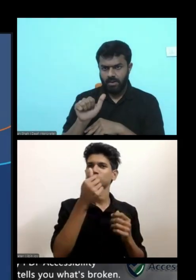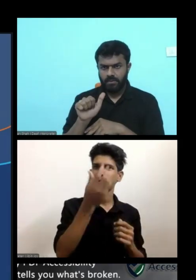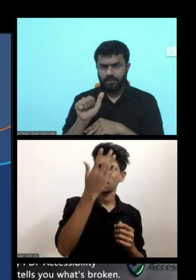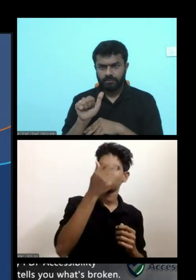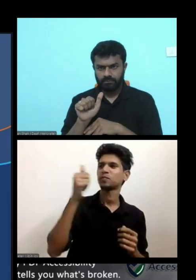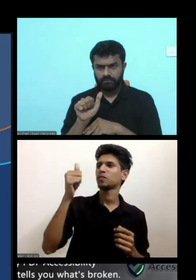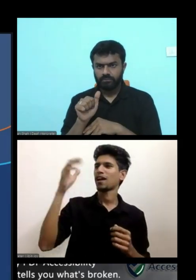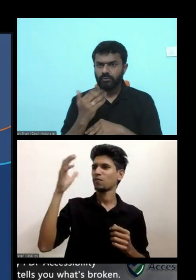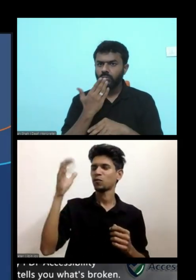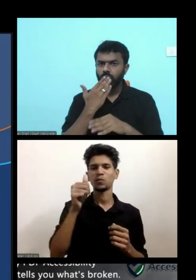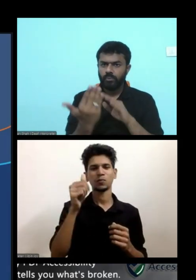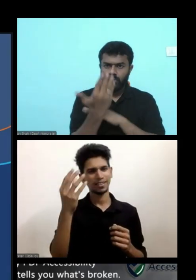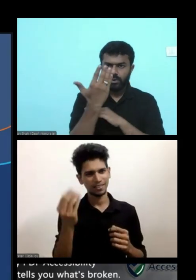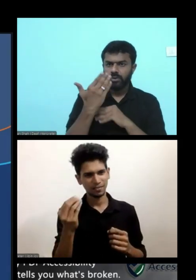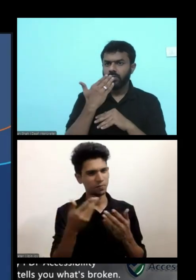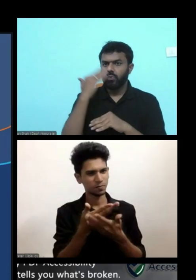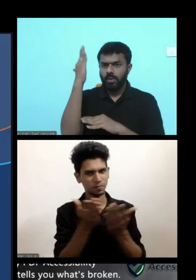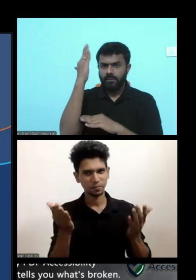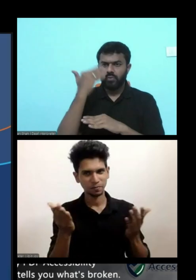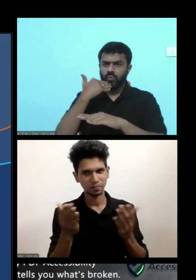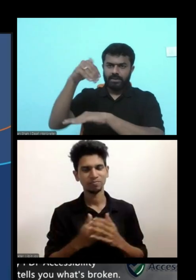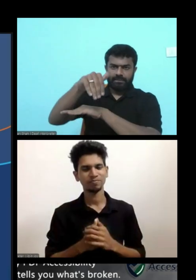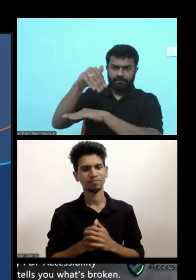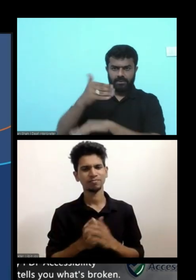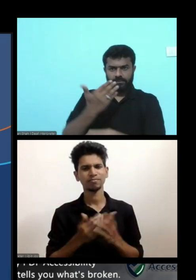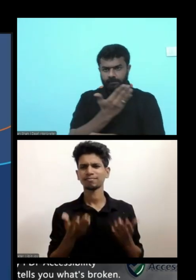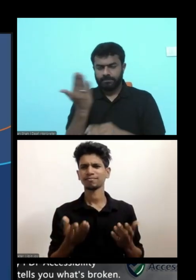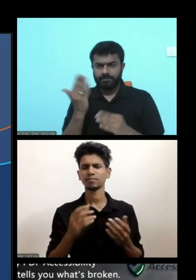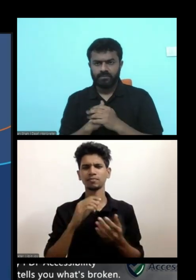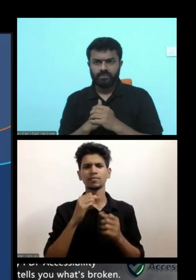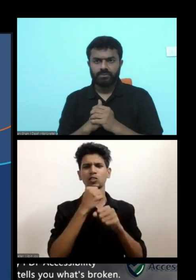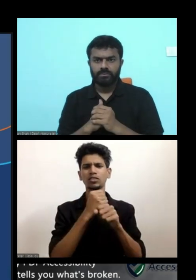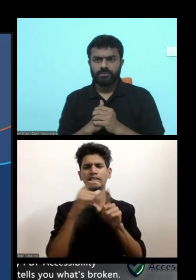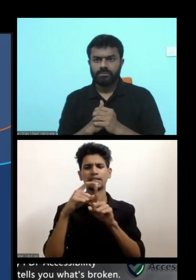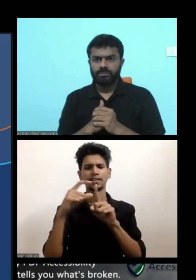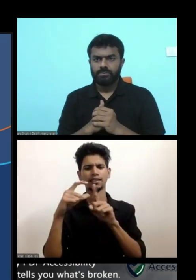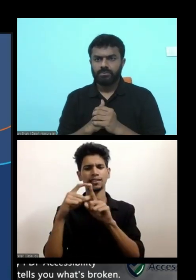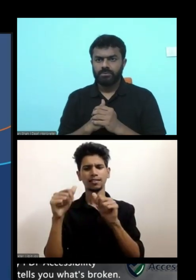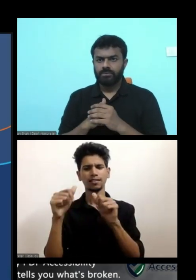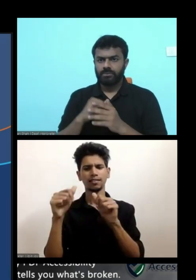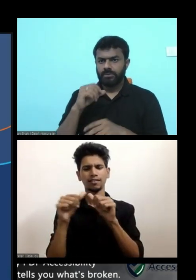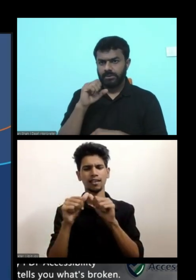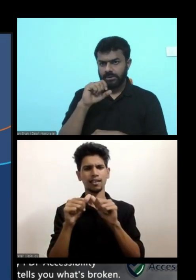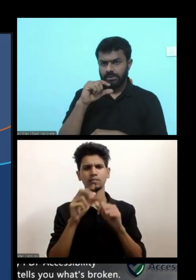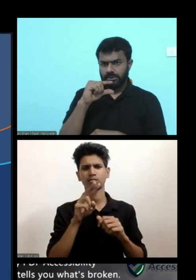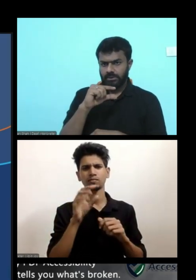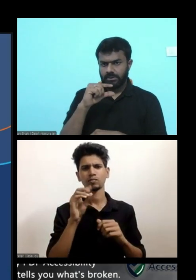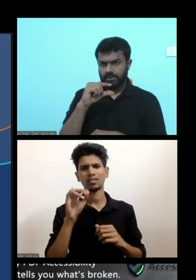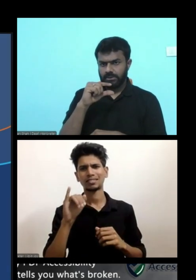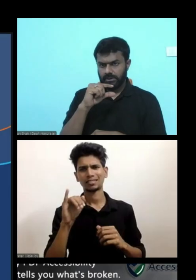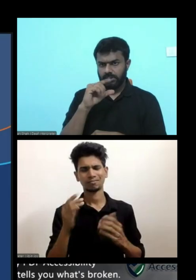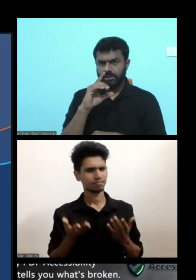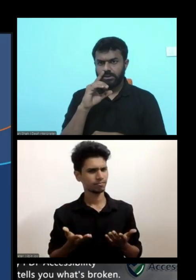So today, on this Global Accessibility Awareness Day 2026, I would like to share my views and